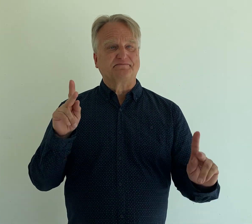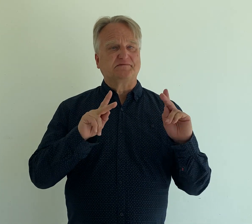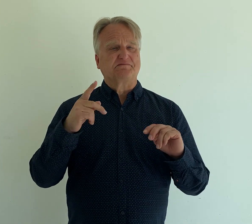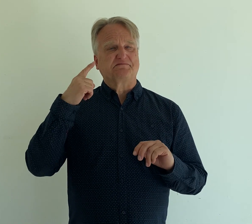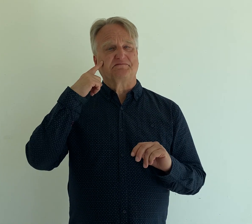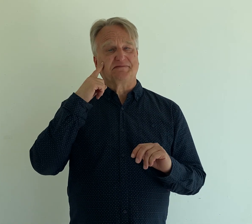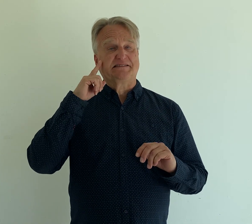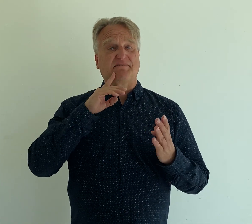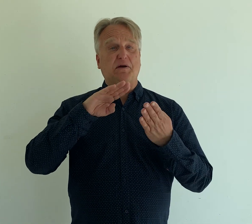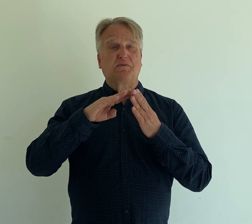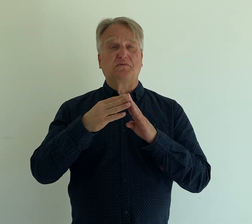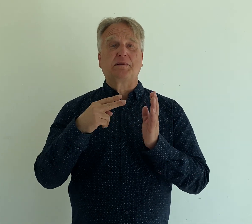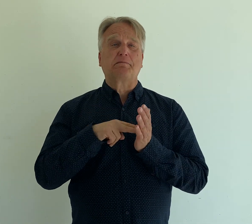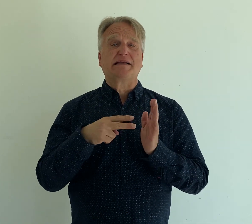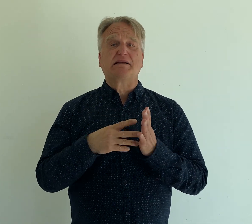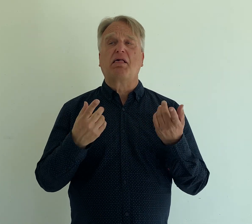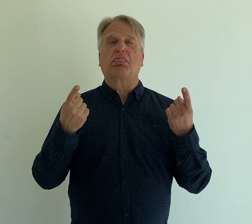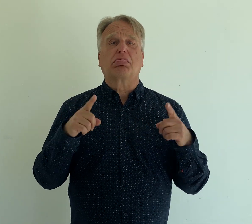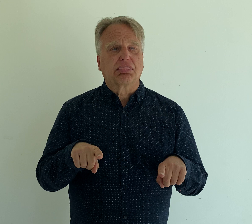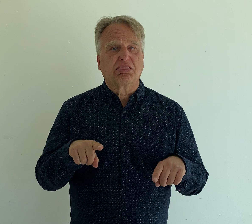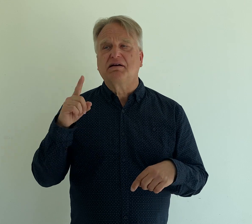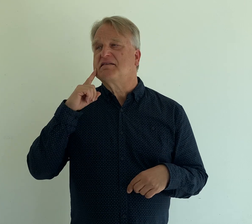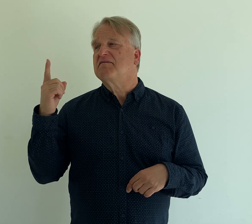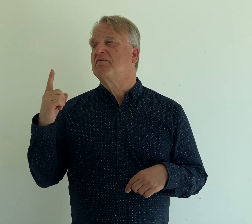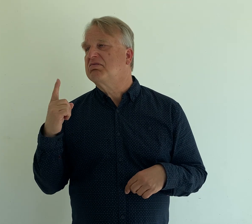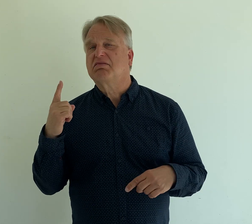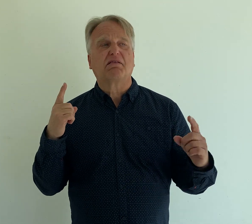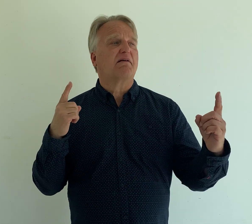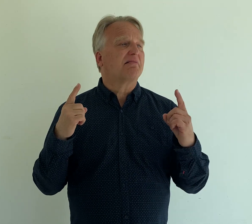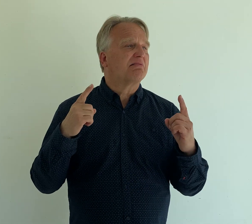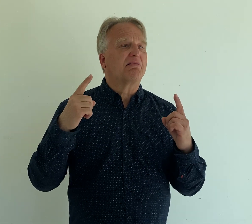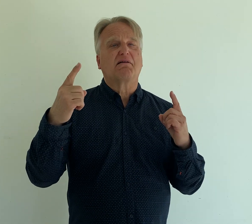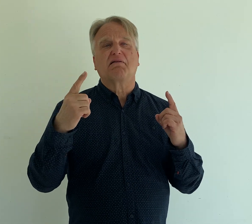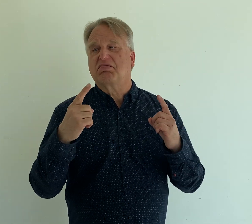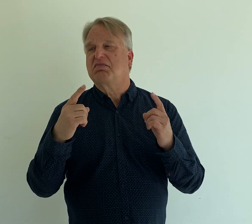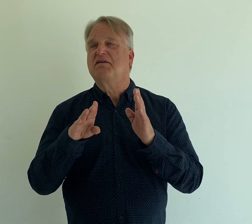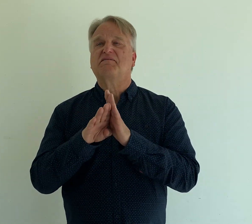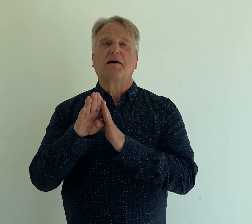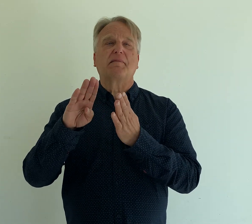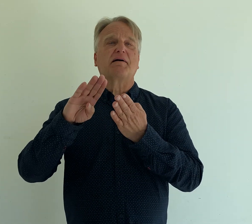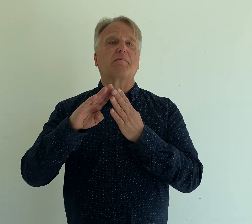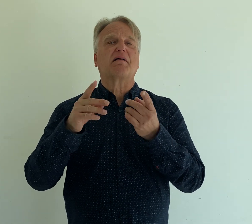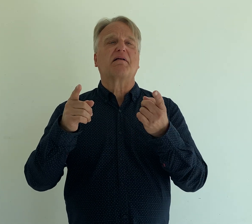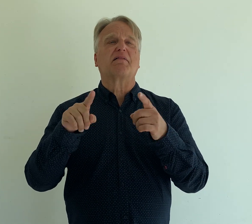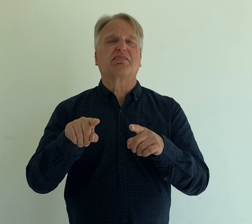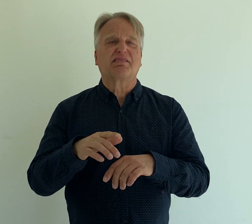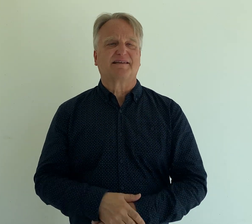People often assume that the Deaf community is a loose collection of people who happen to share the physical trait of not being able to hear.